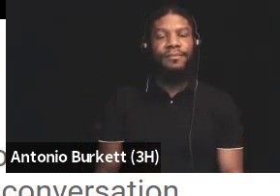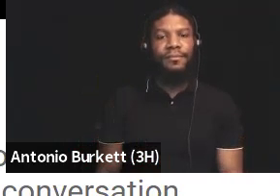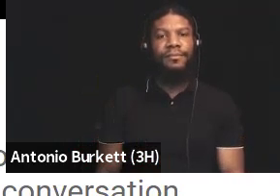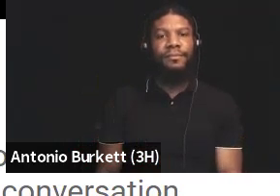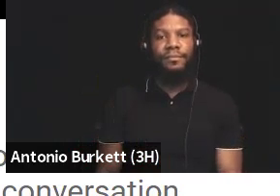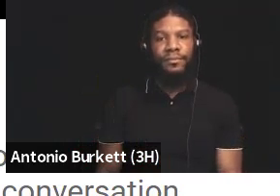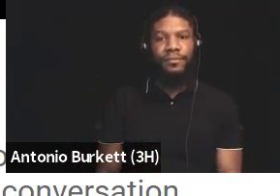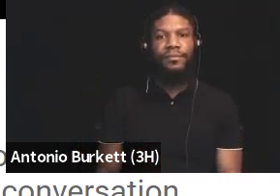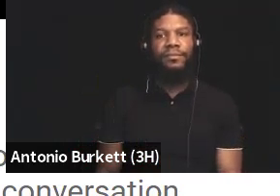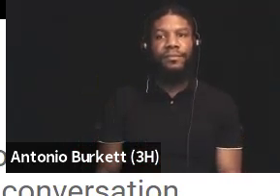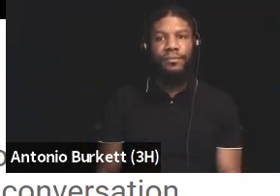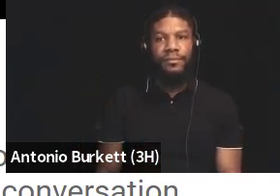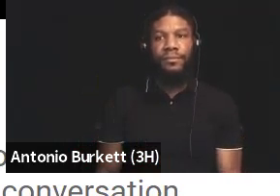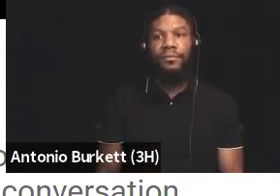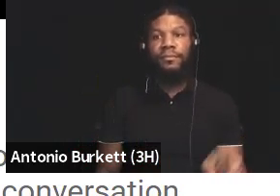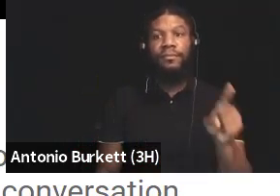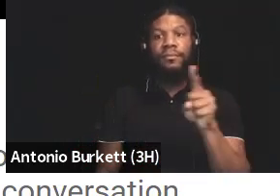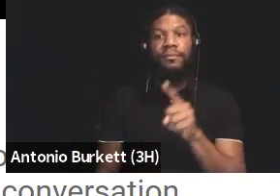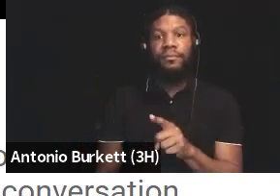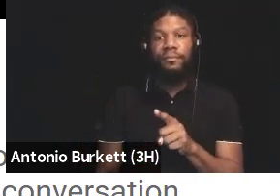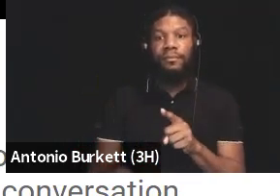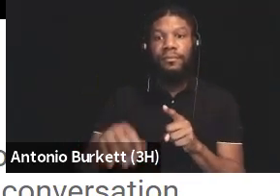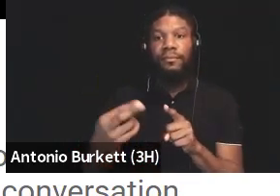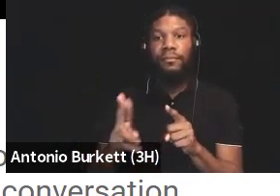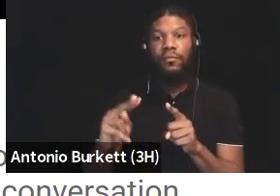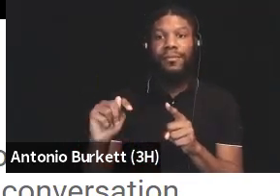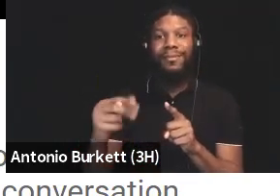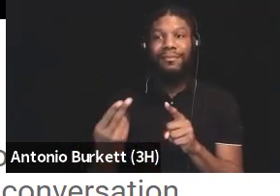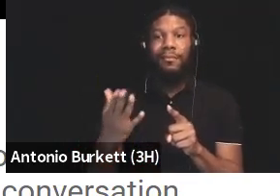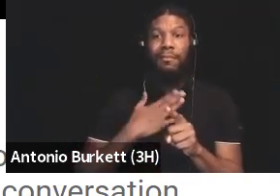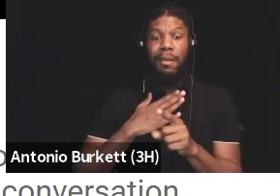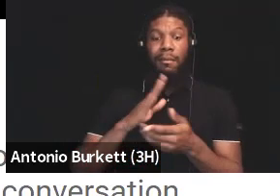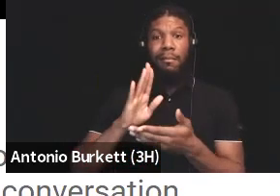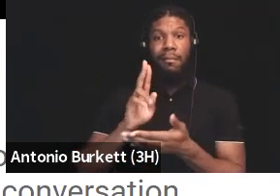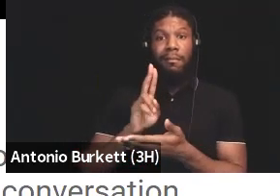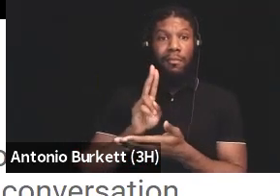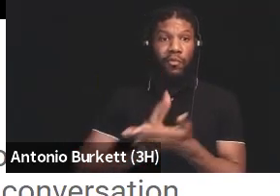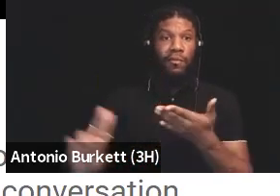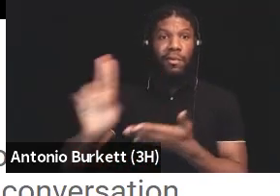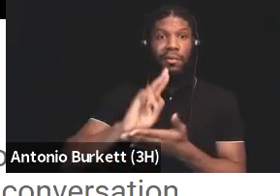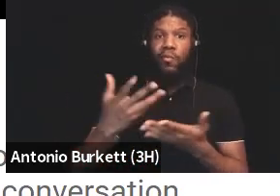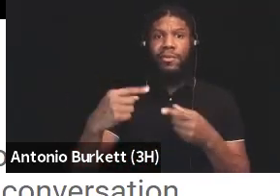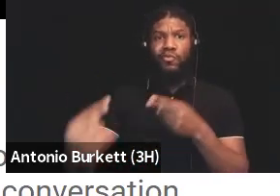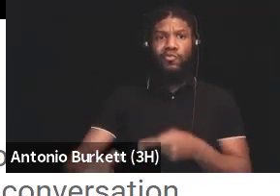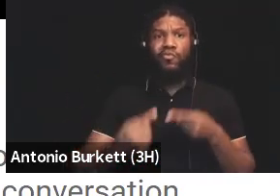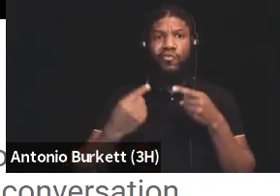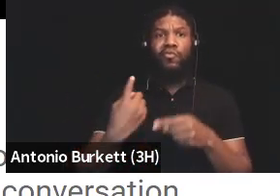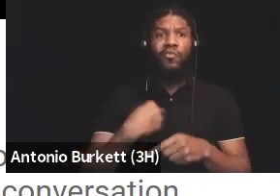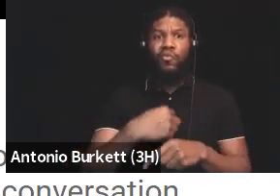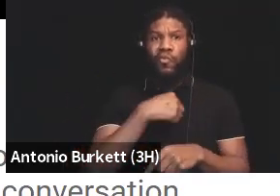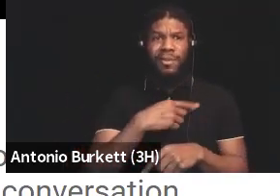I think that at my institution the struggle is that we are student-facing. Like,